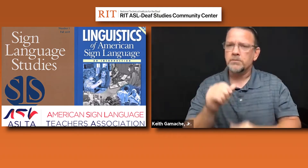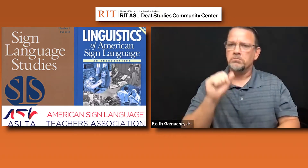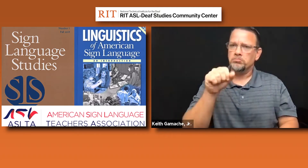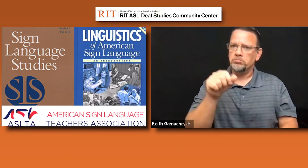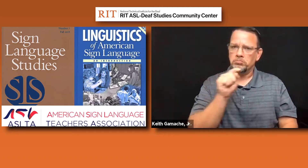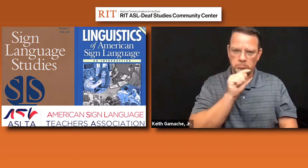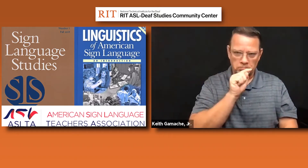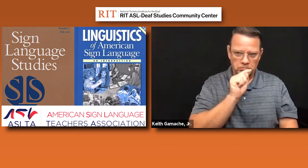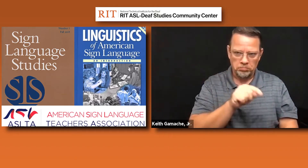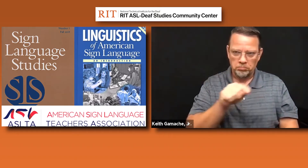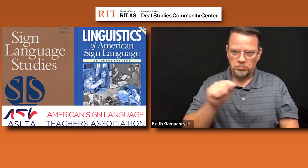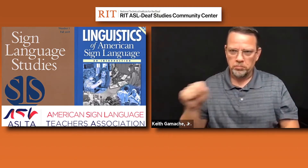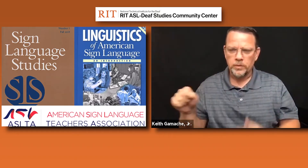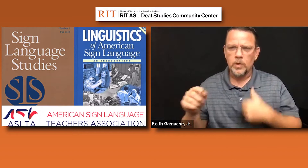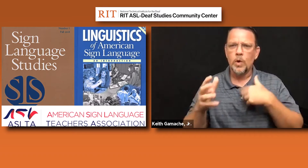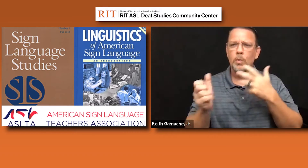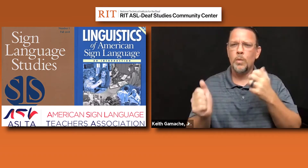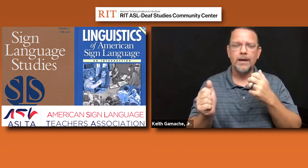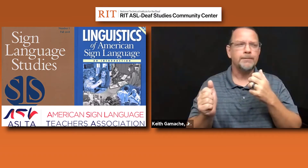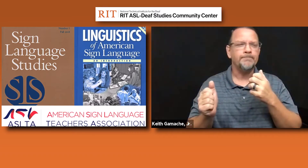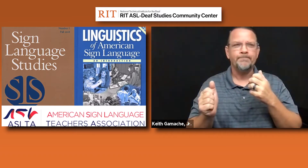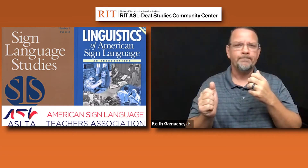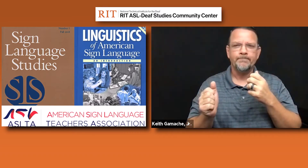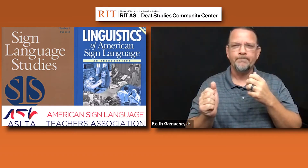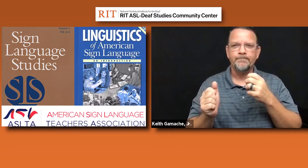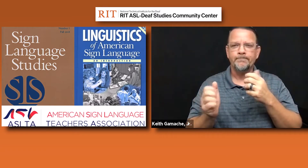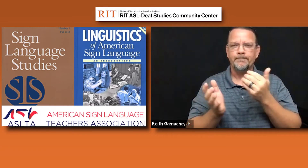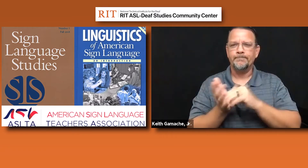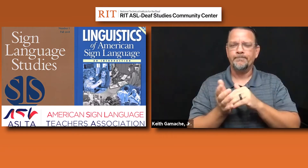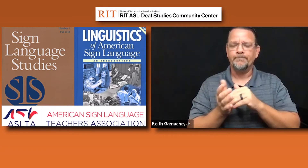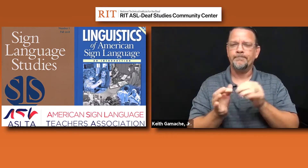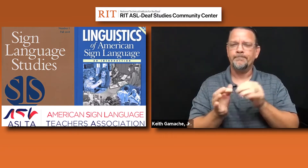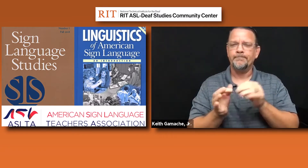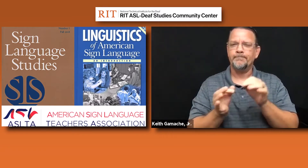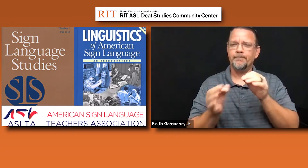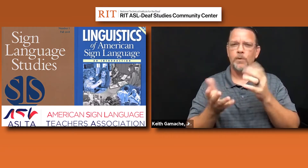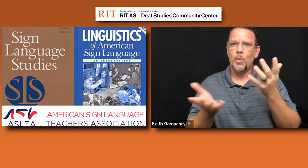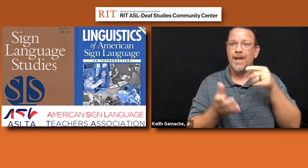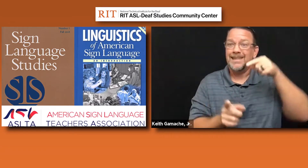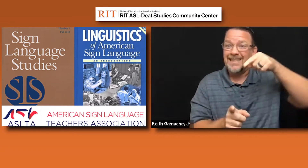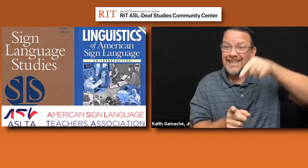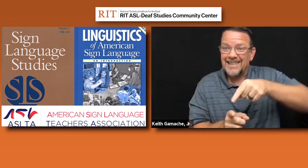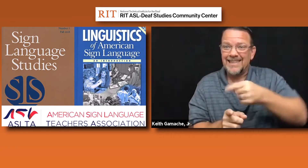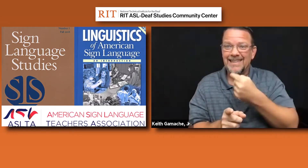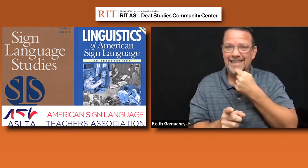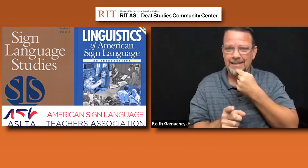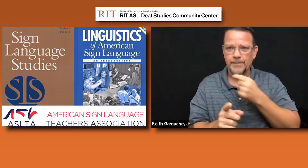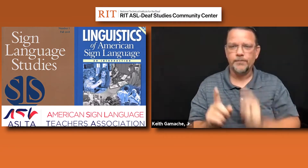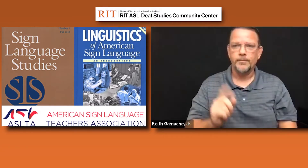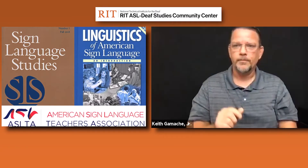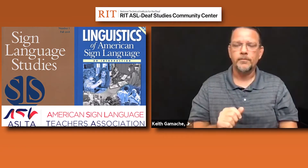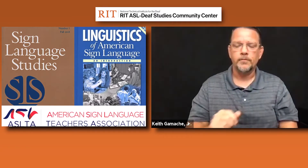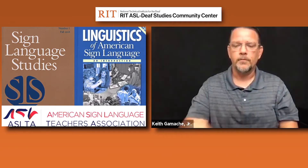and there are a few areas within this book and, again, wanted to highlight specifically